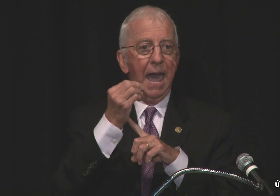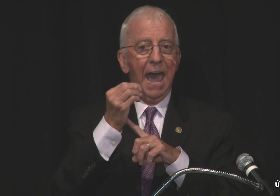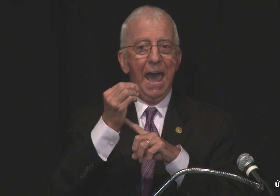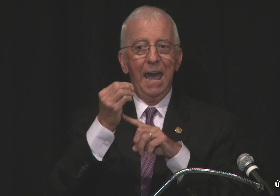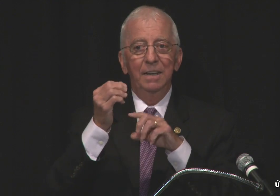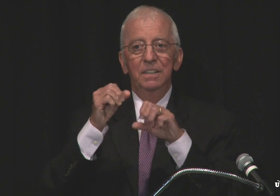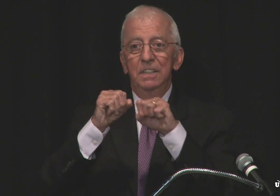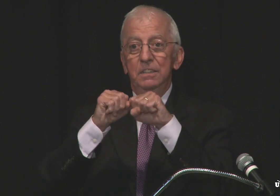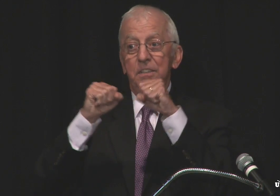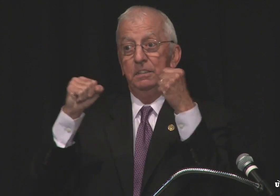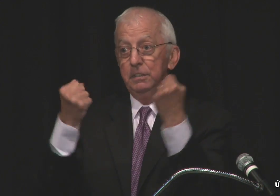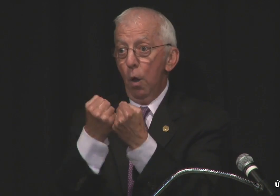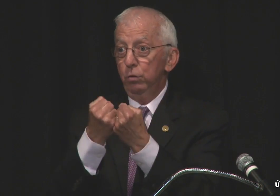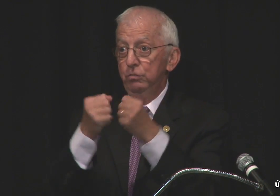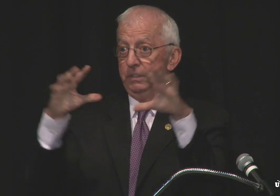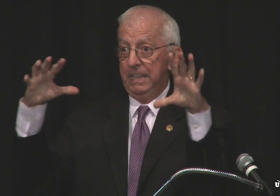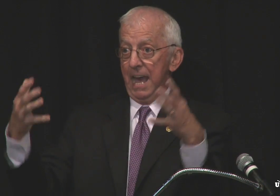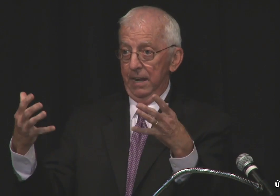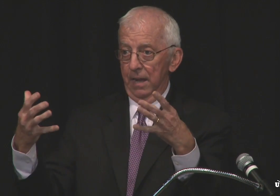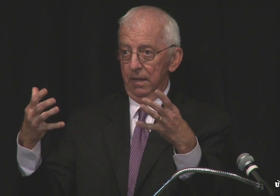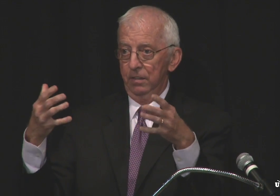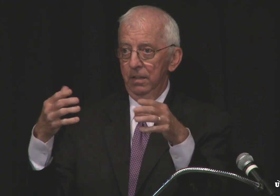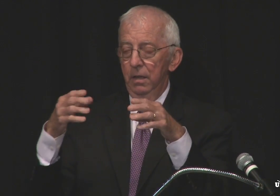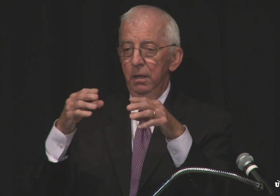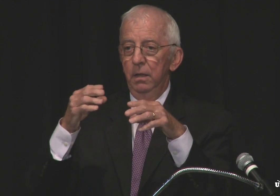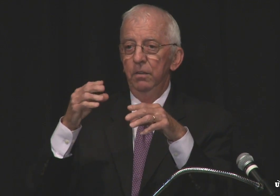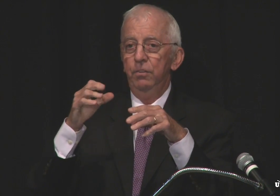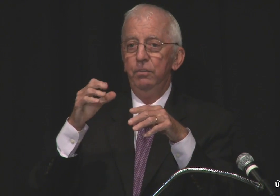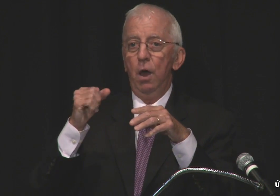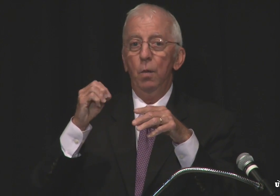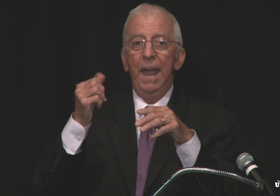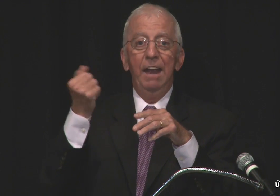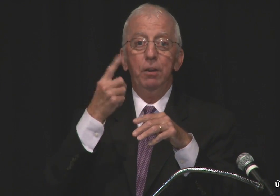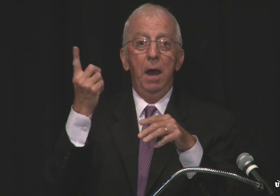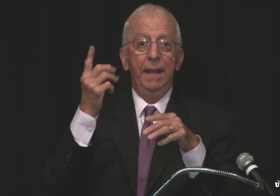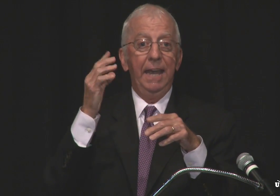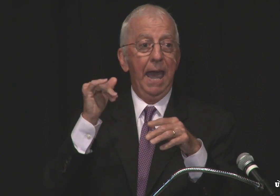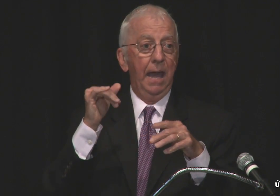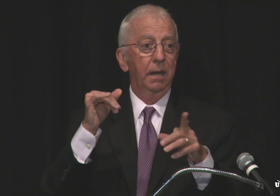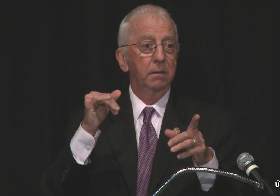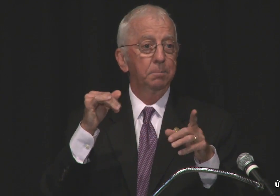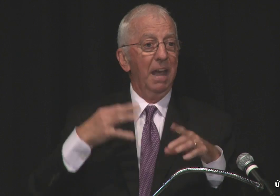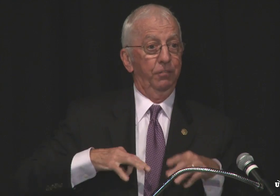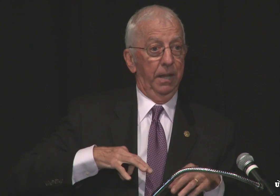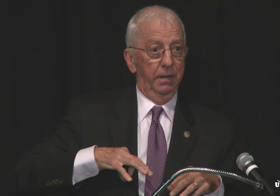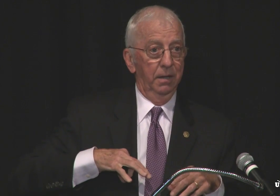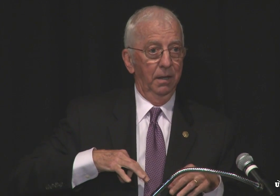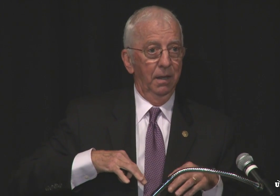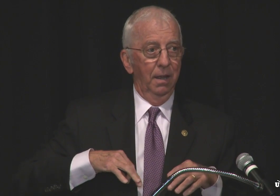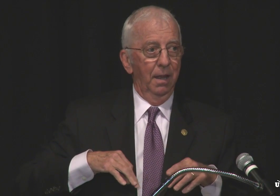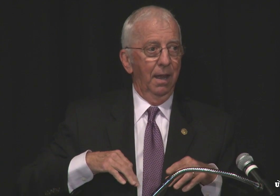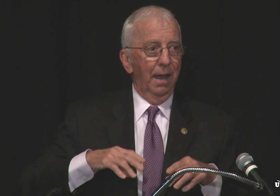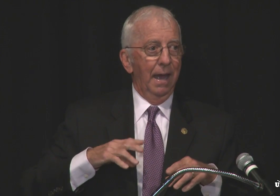and social settings so that everybody can benefit.